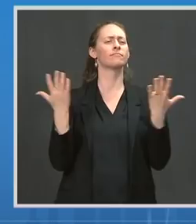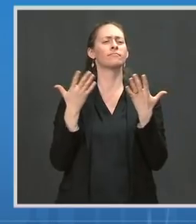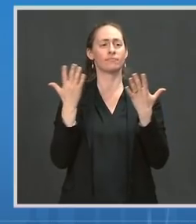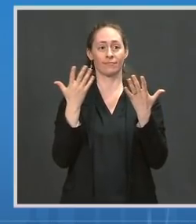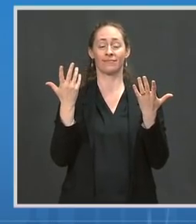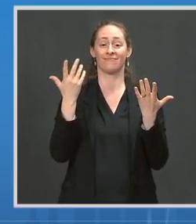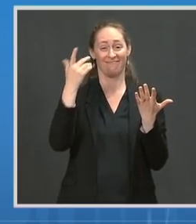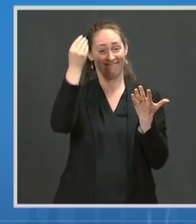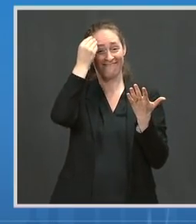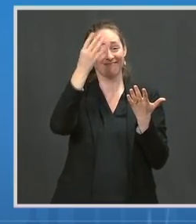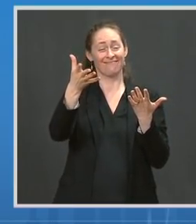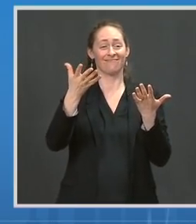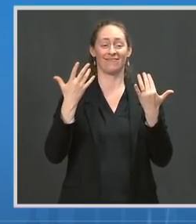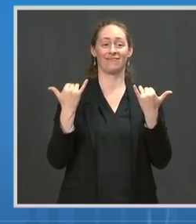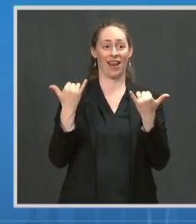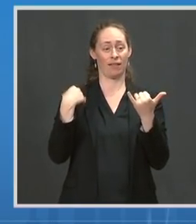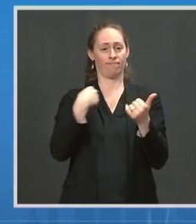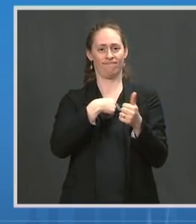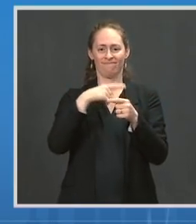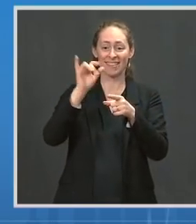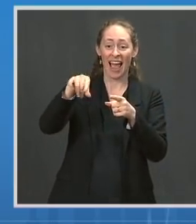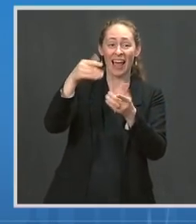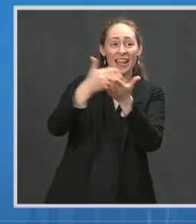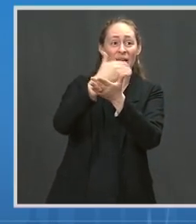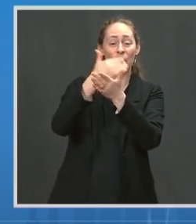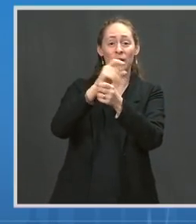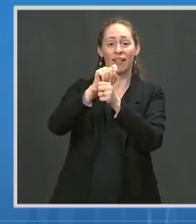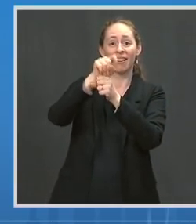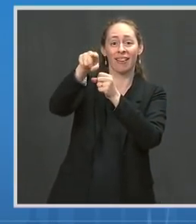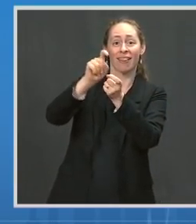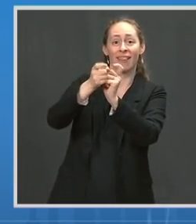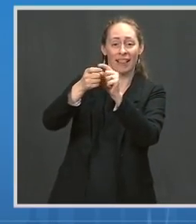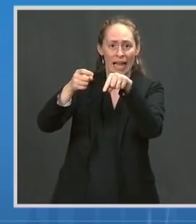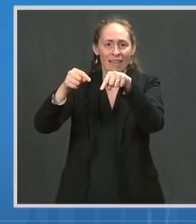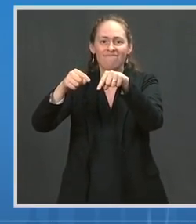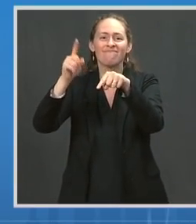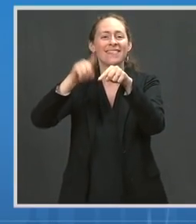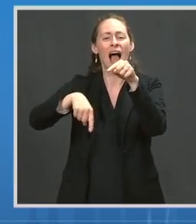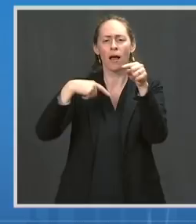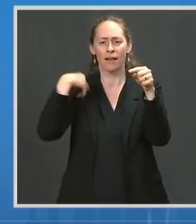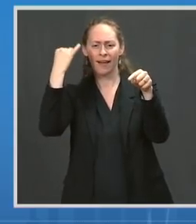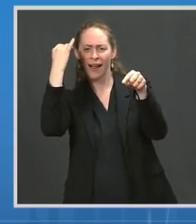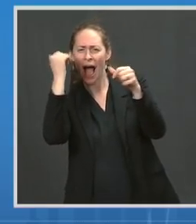All roads to defeating the pandemic go through the path of successfully and quickly vaccinating the country.